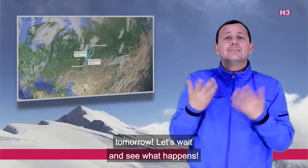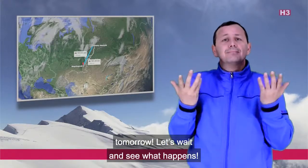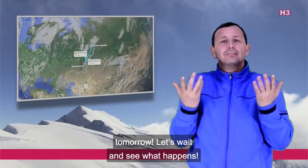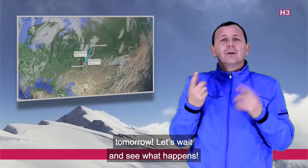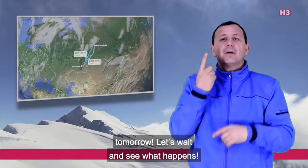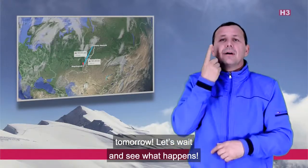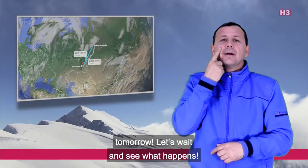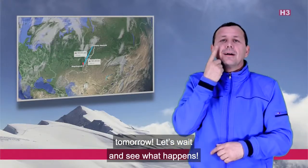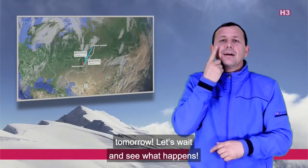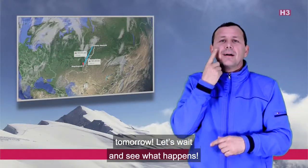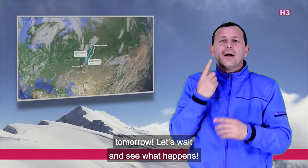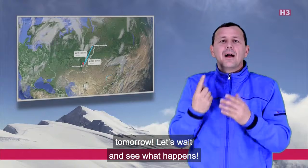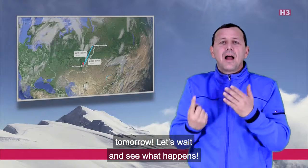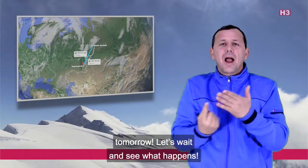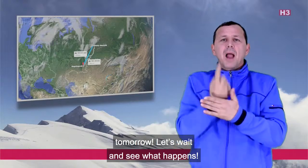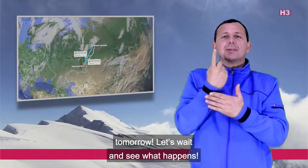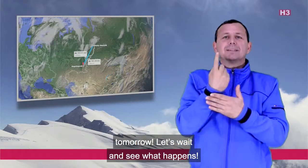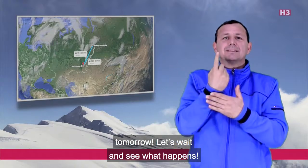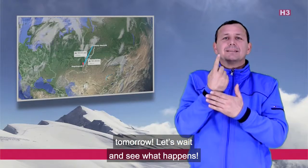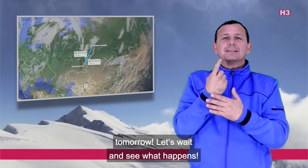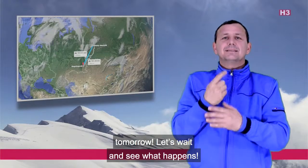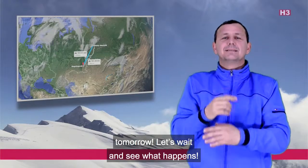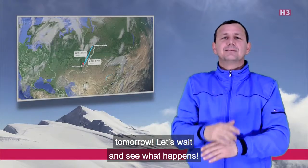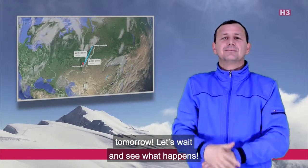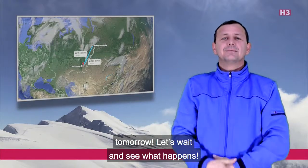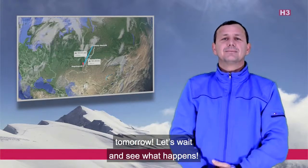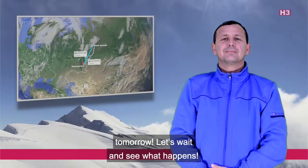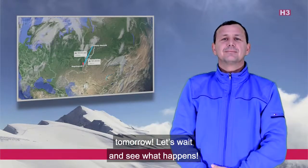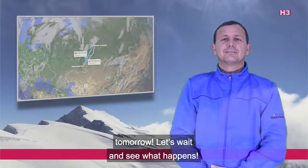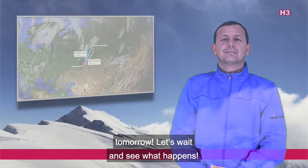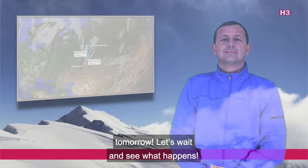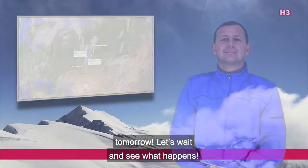tomorrow! Let’s wait and see what happens!